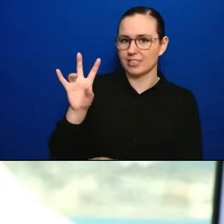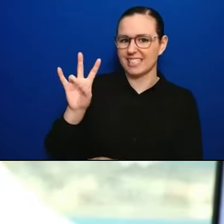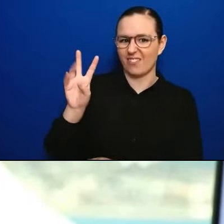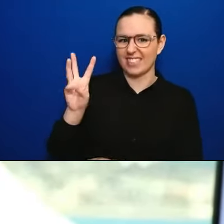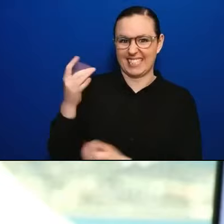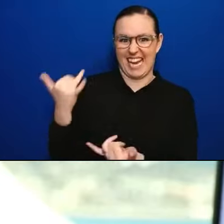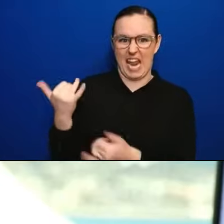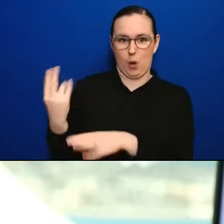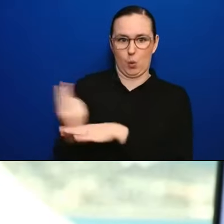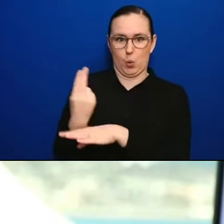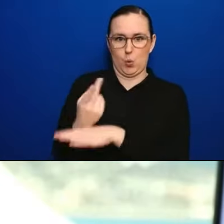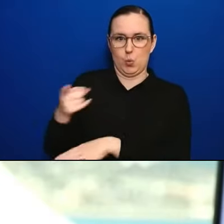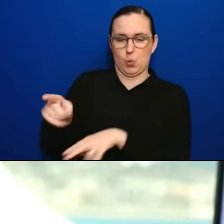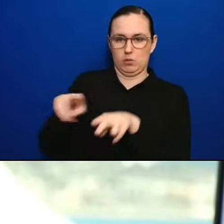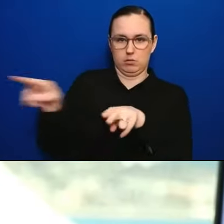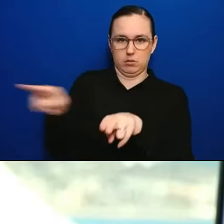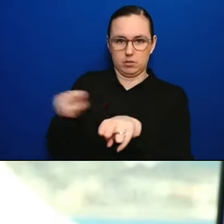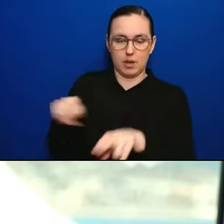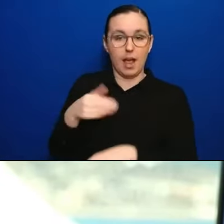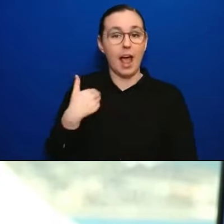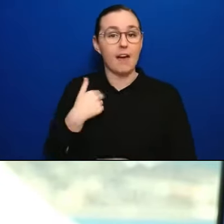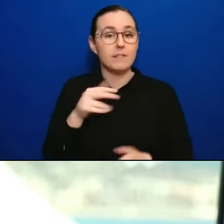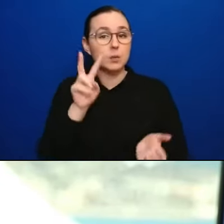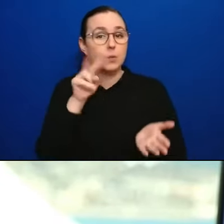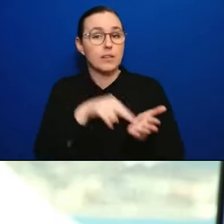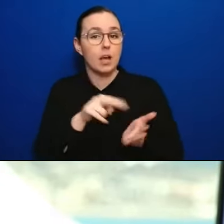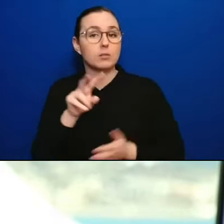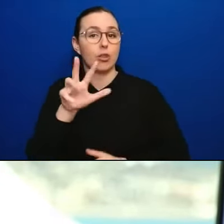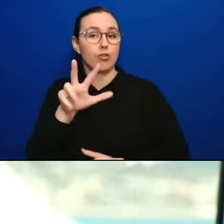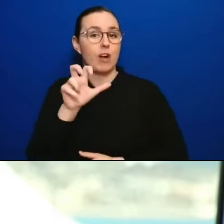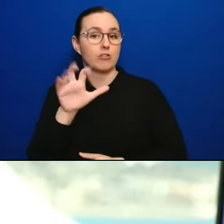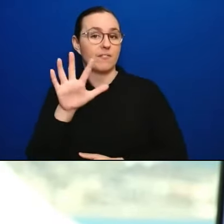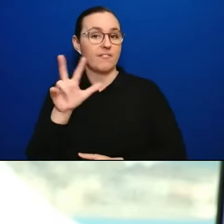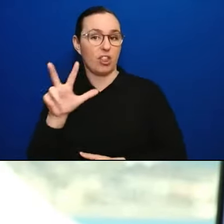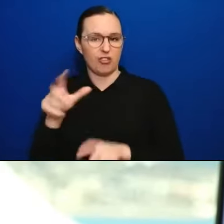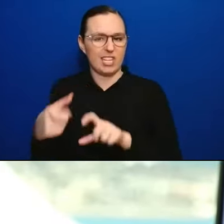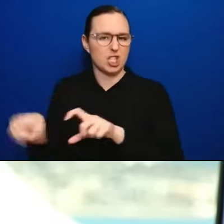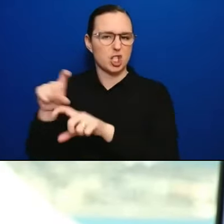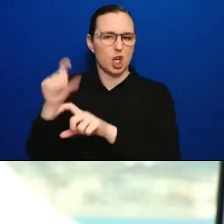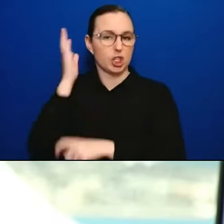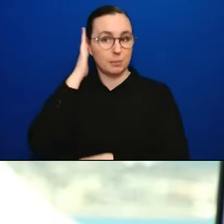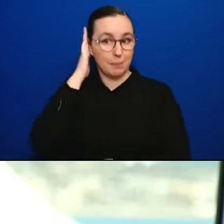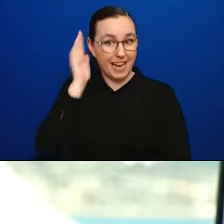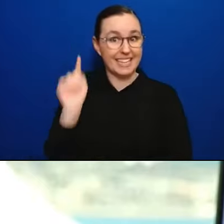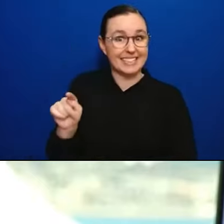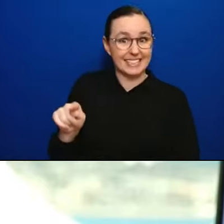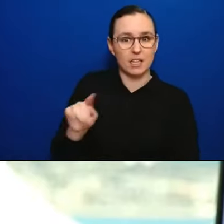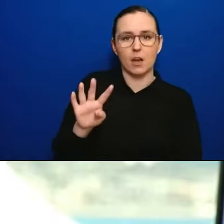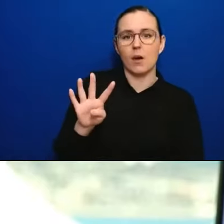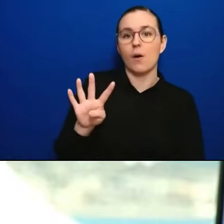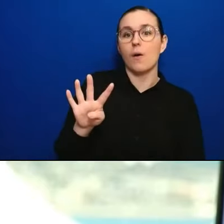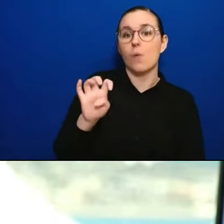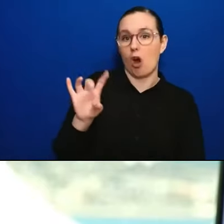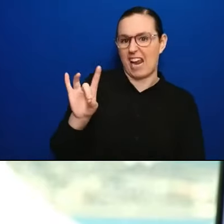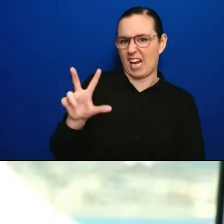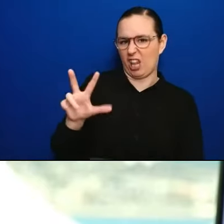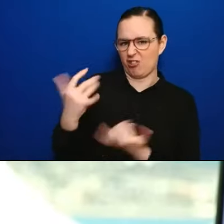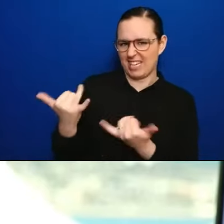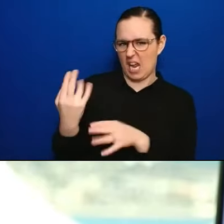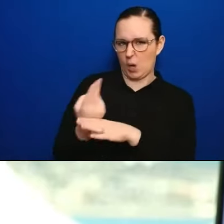8,776 of those are full. We have 2,353 surge beds across